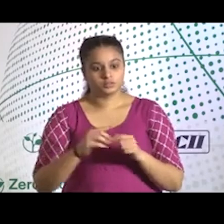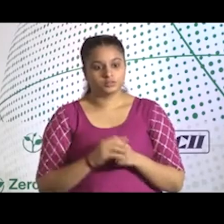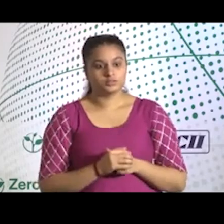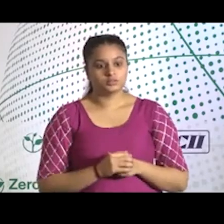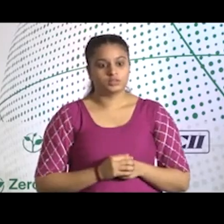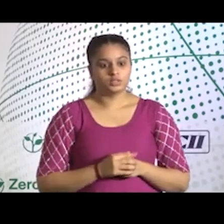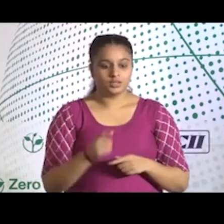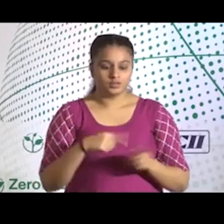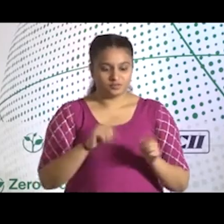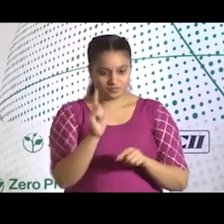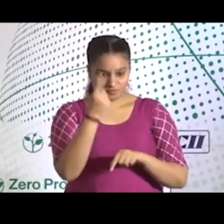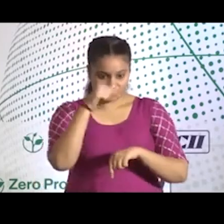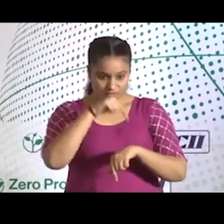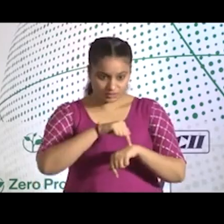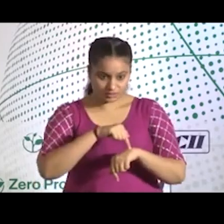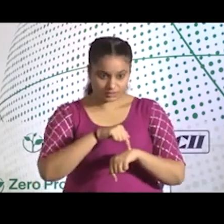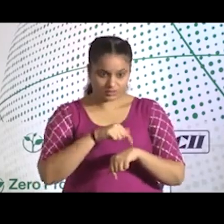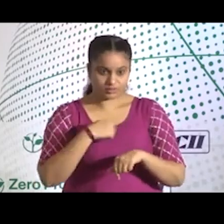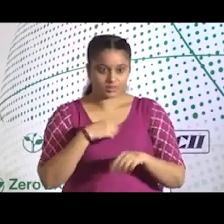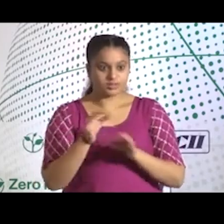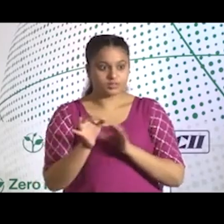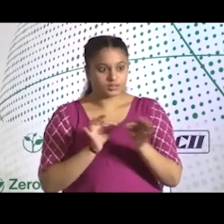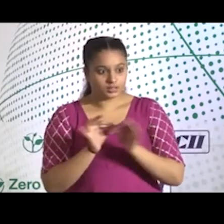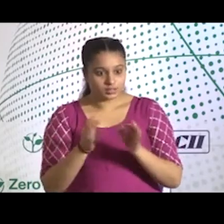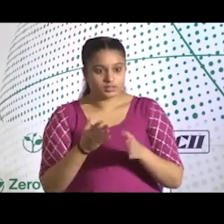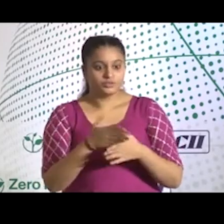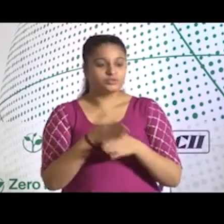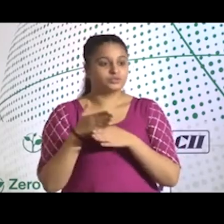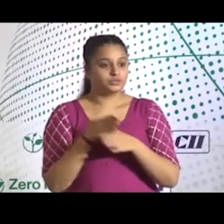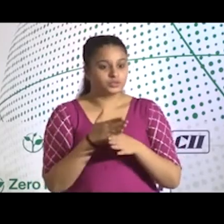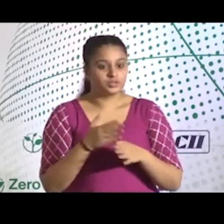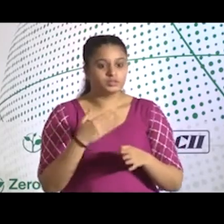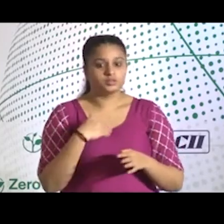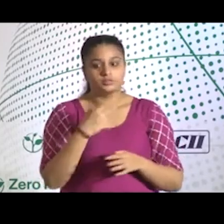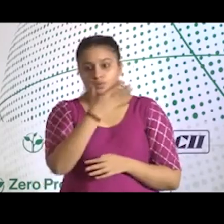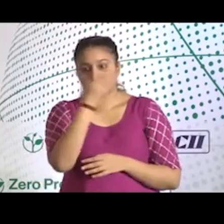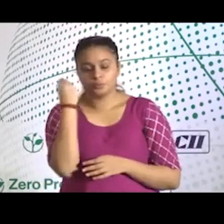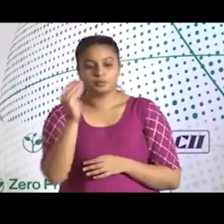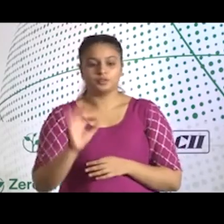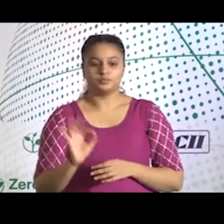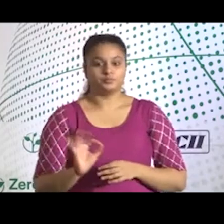the first time you debuted a picture, and I can never forget that.